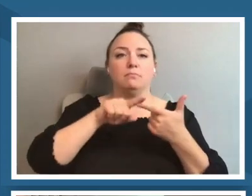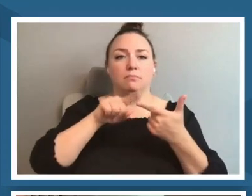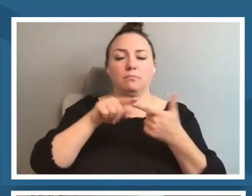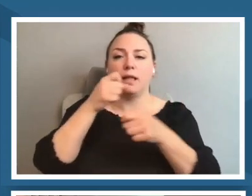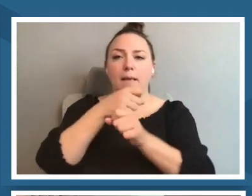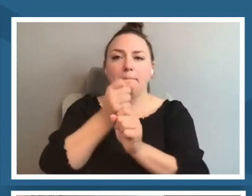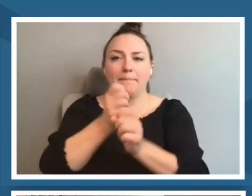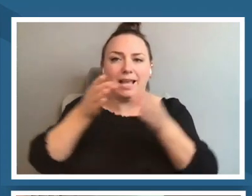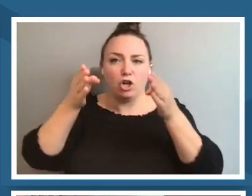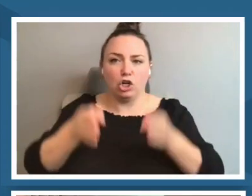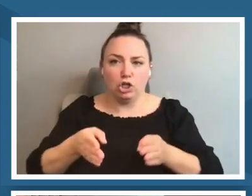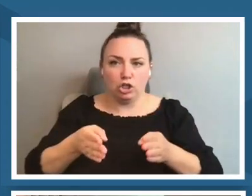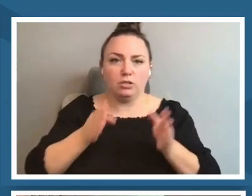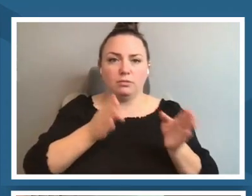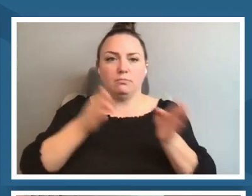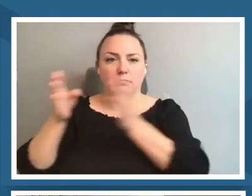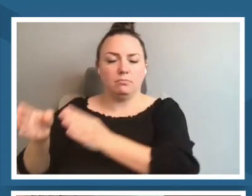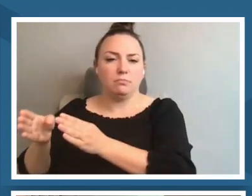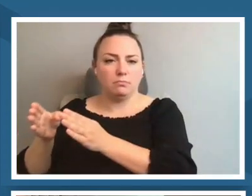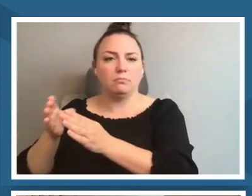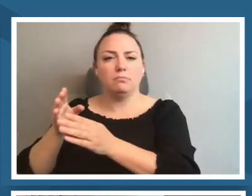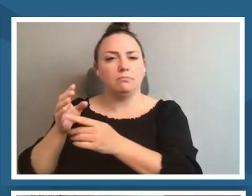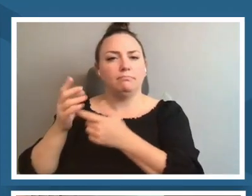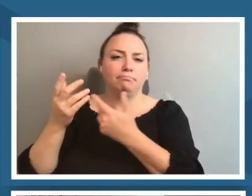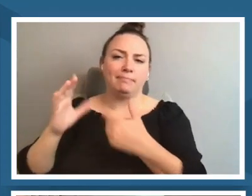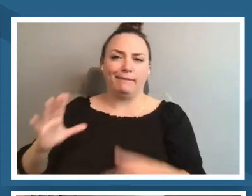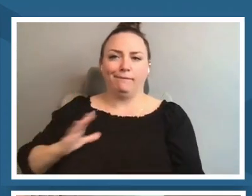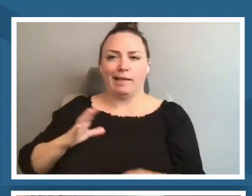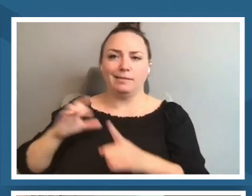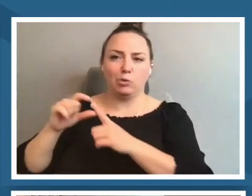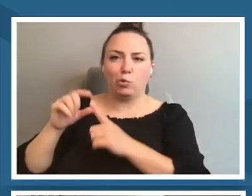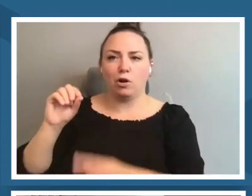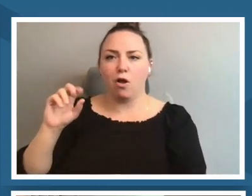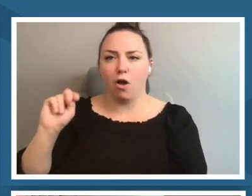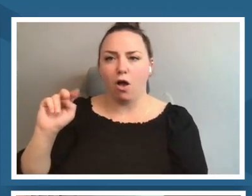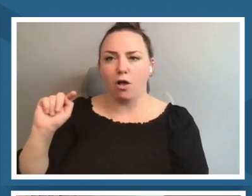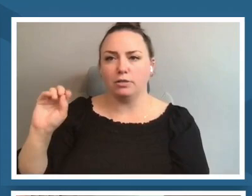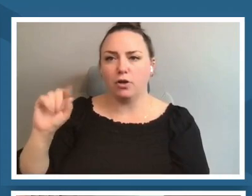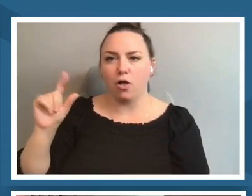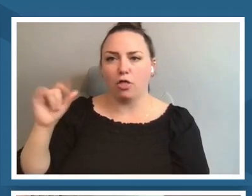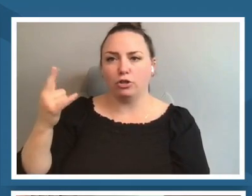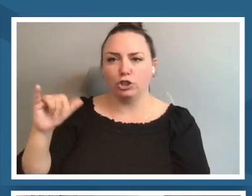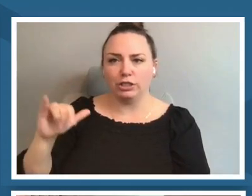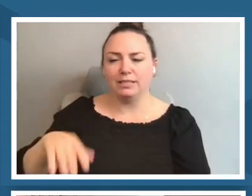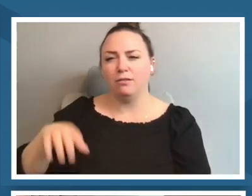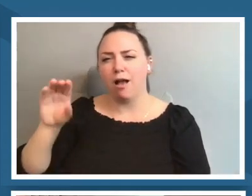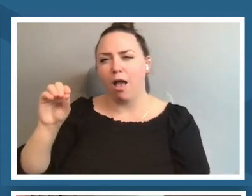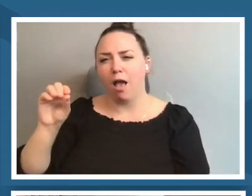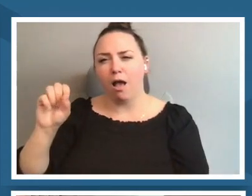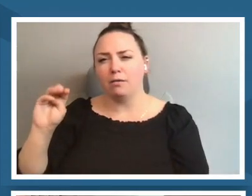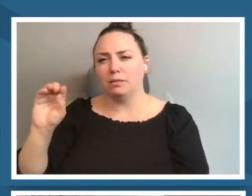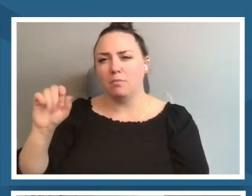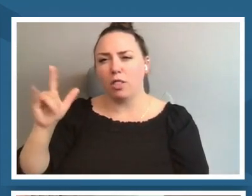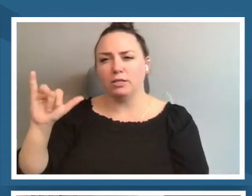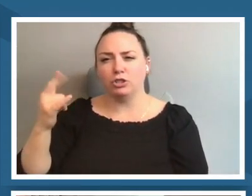thinking about what a fancy anthropological word ontologies or